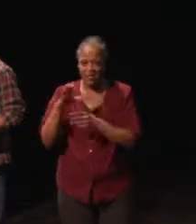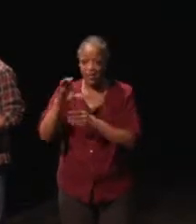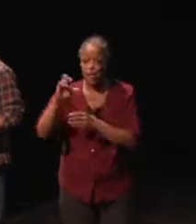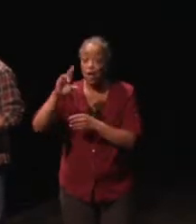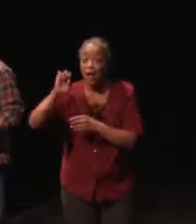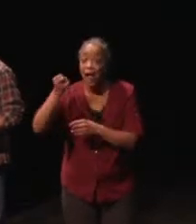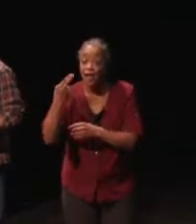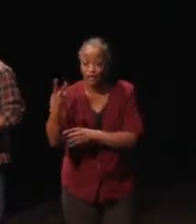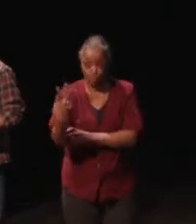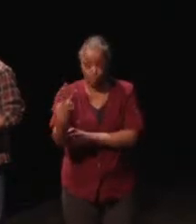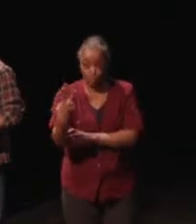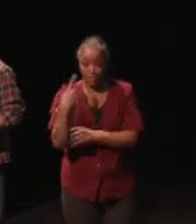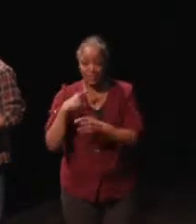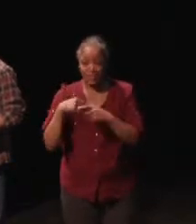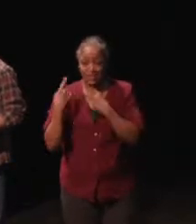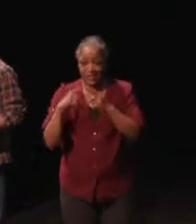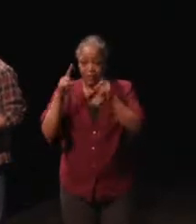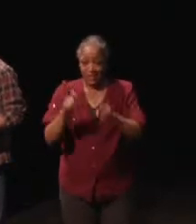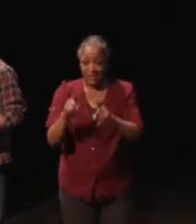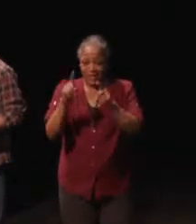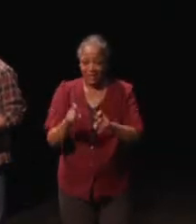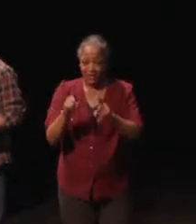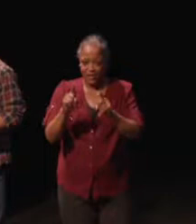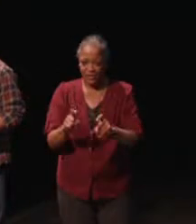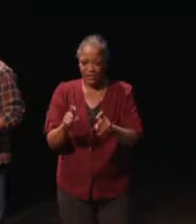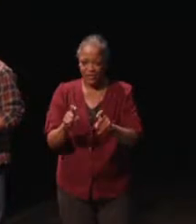when I was a tester for that product and have come through the ranks over the years.